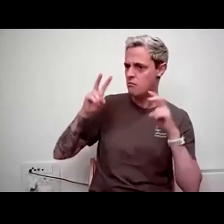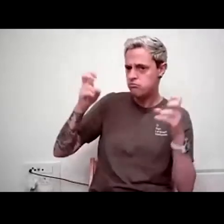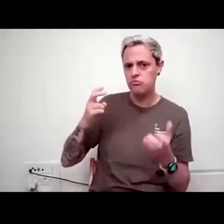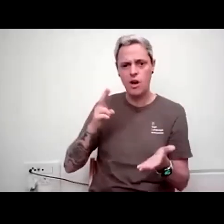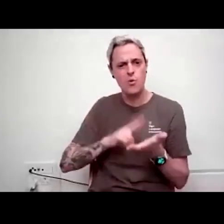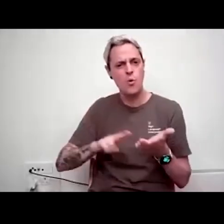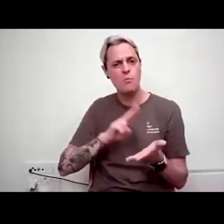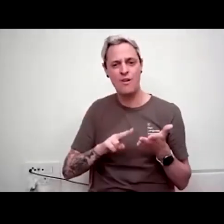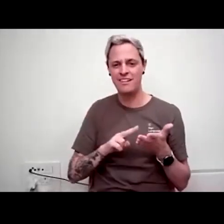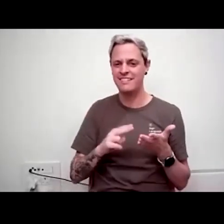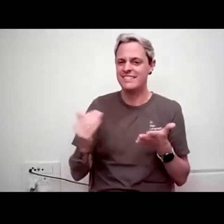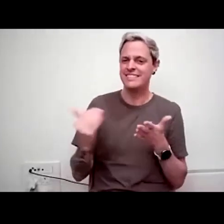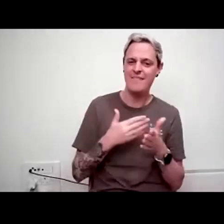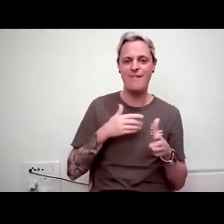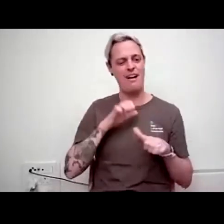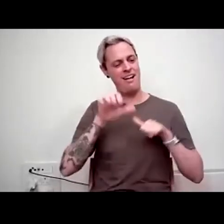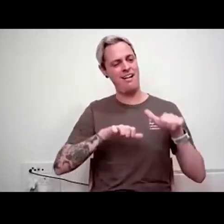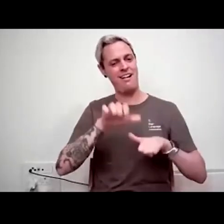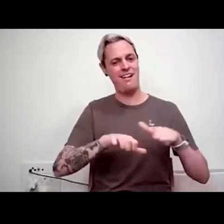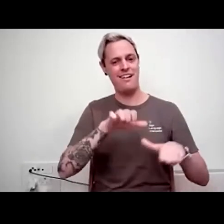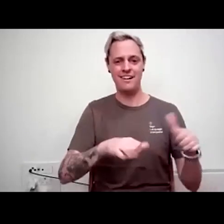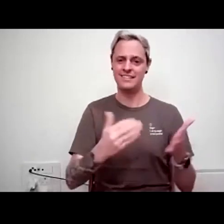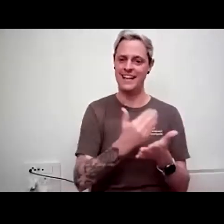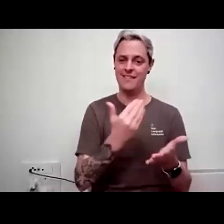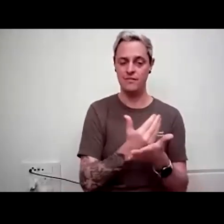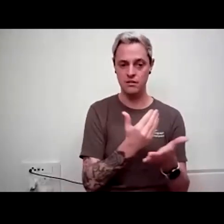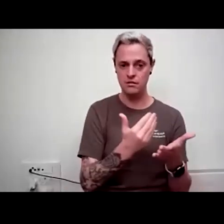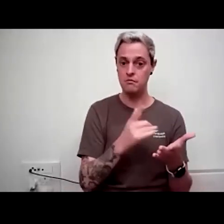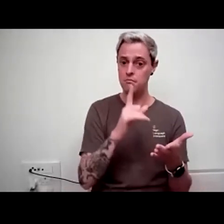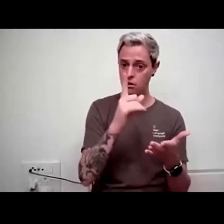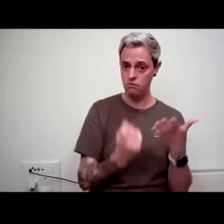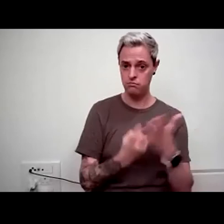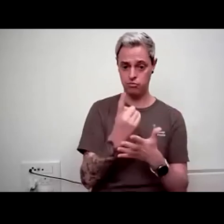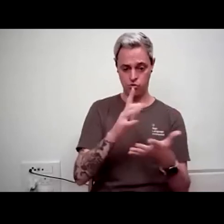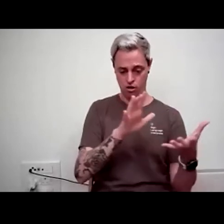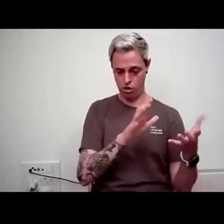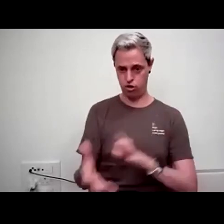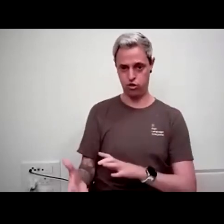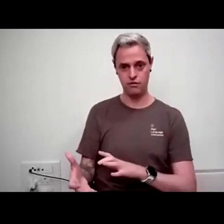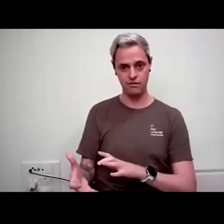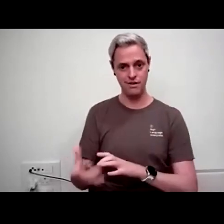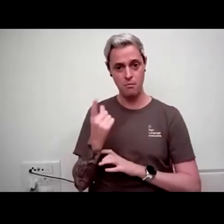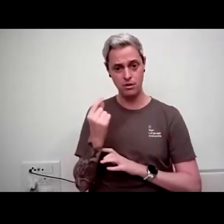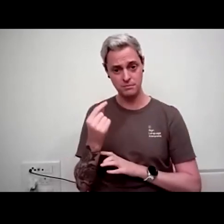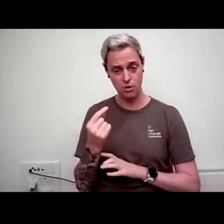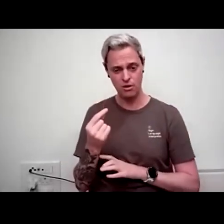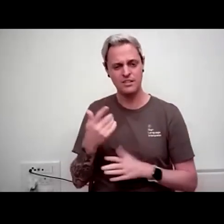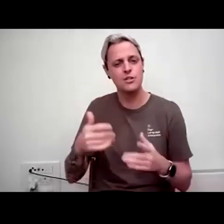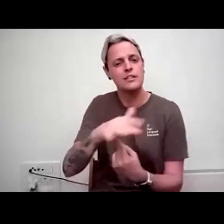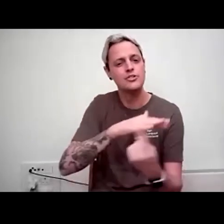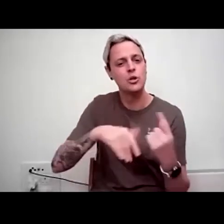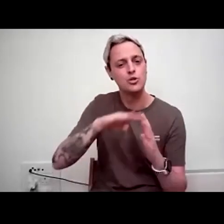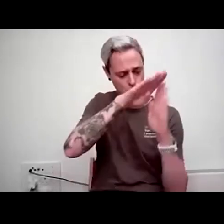but the way that it depends on and so solidifies social stations as equivalent to Spiritual gifts.